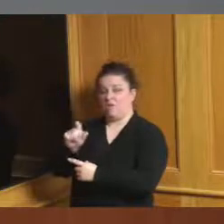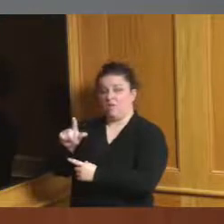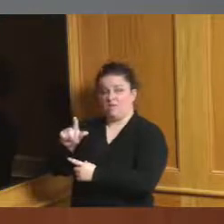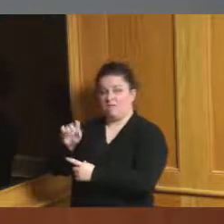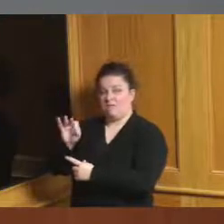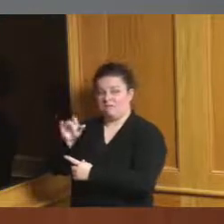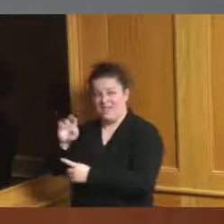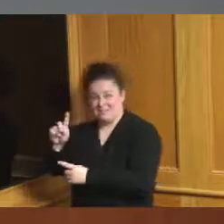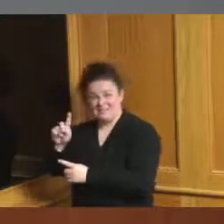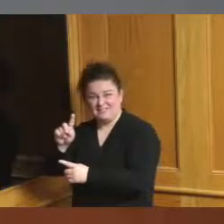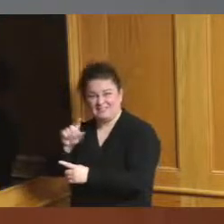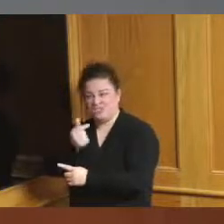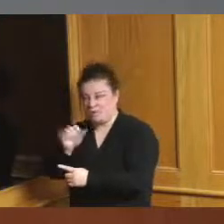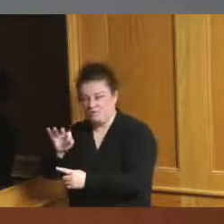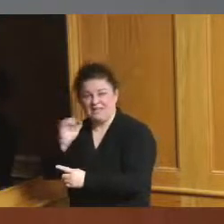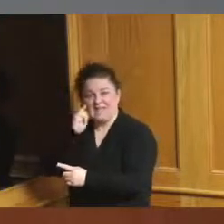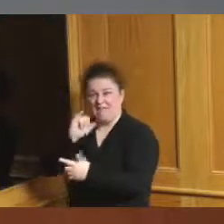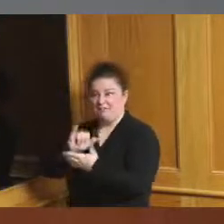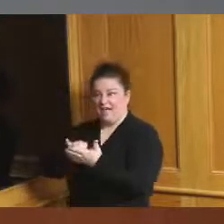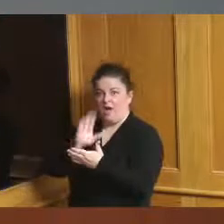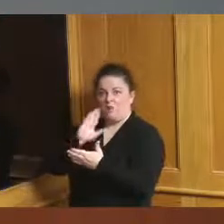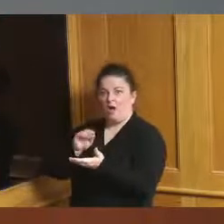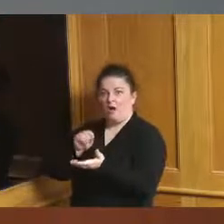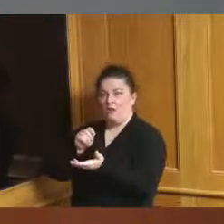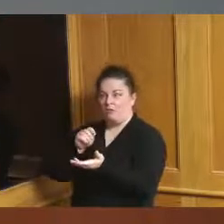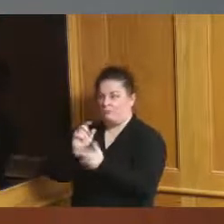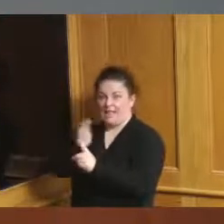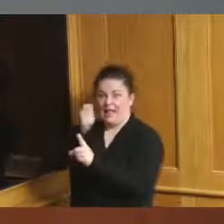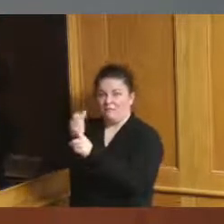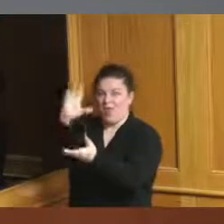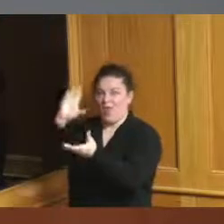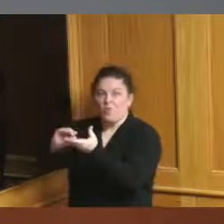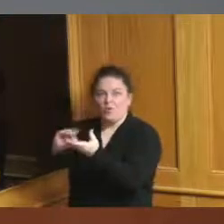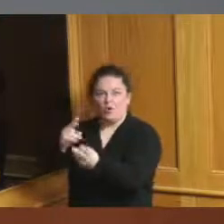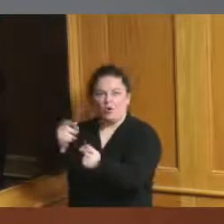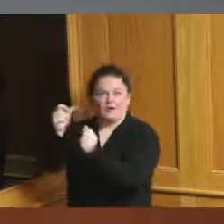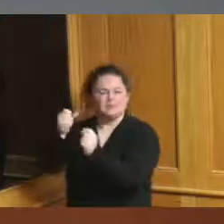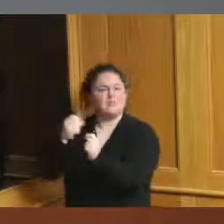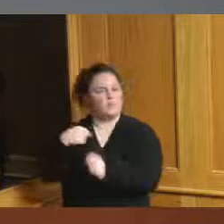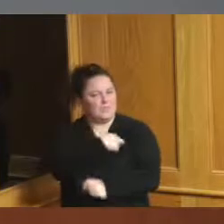when we have this broader discussion we'll have an understanding of those numbers and the impact